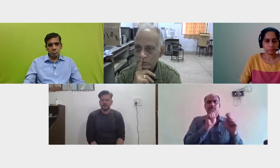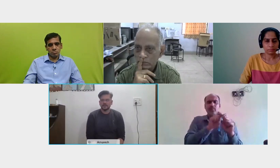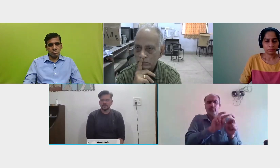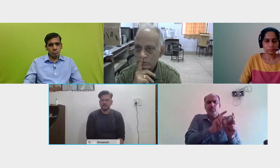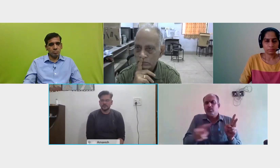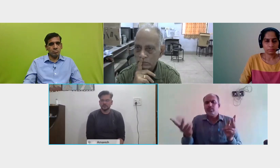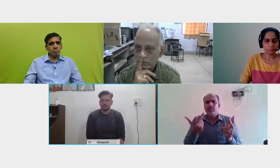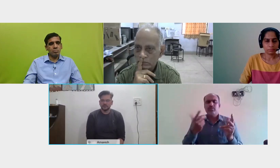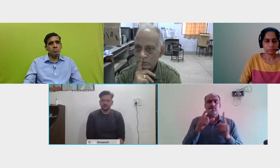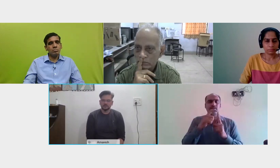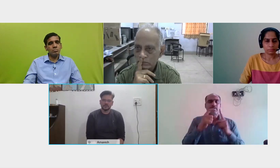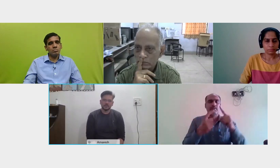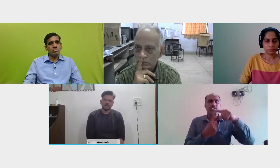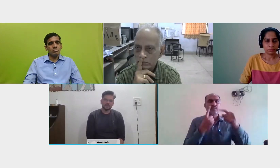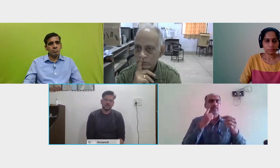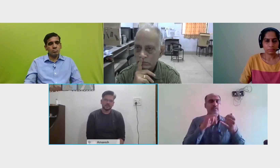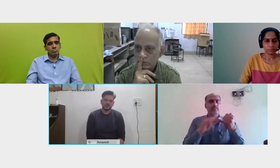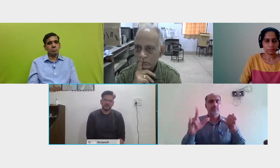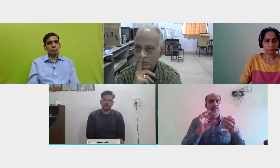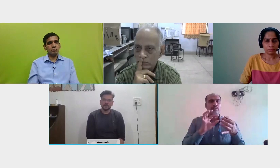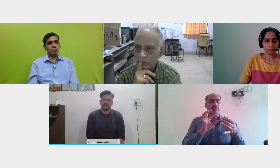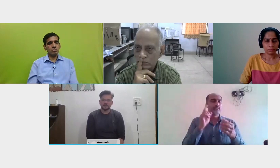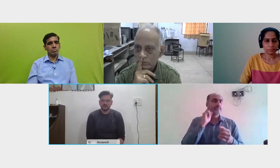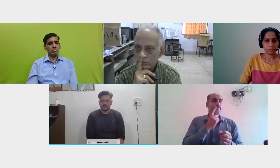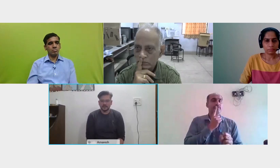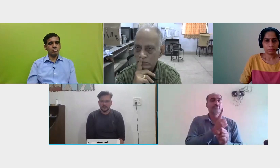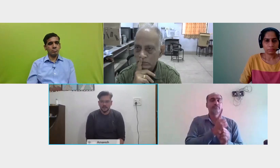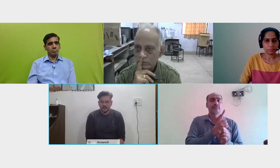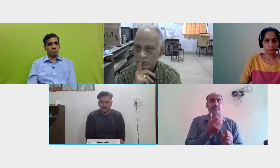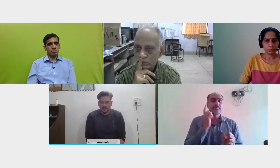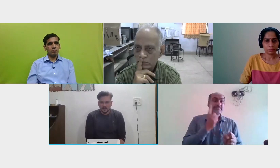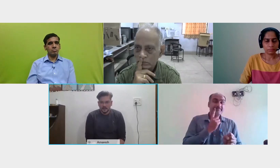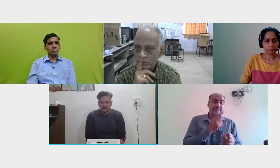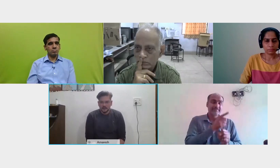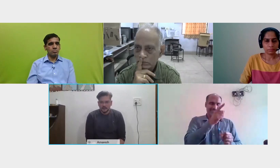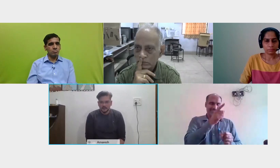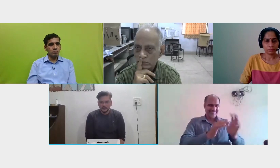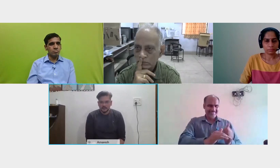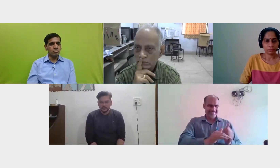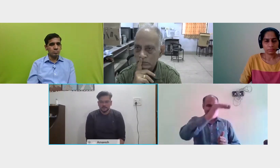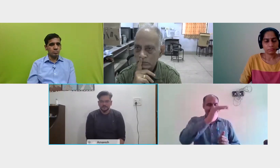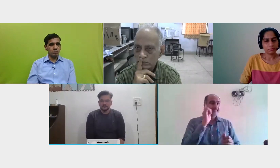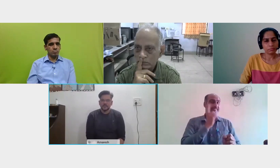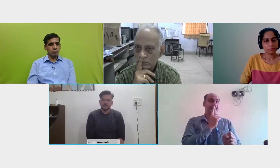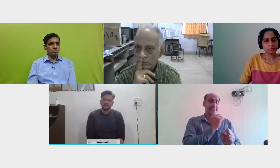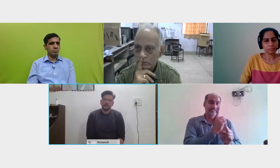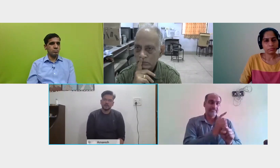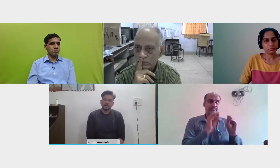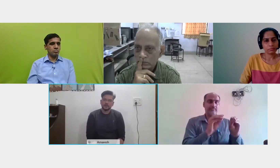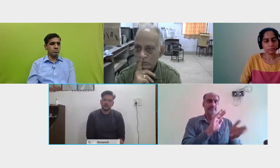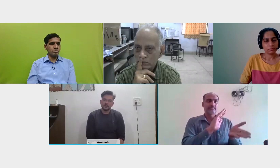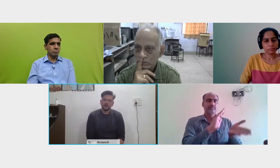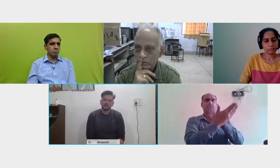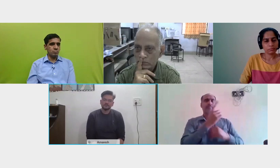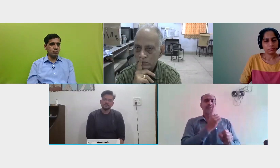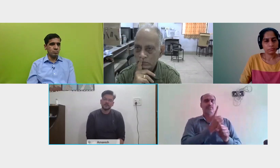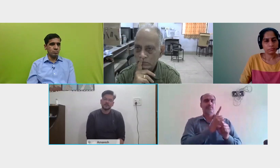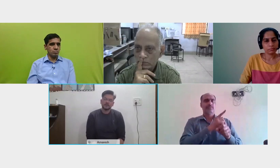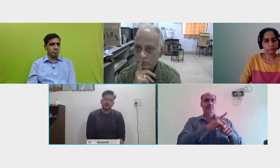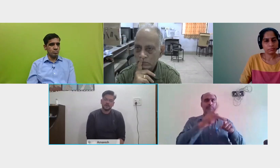areas are being looked into research, ISL, interpreting things like that. So we also